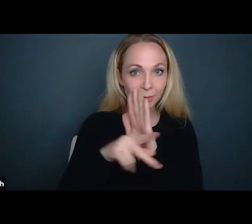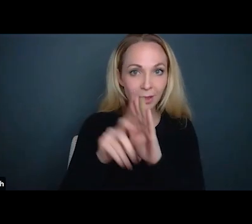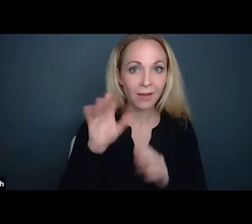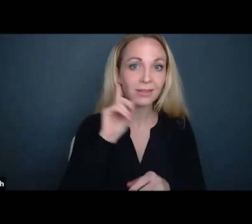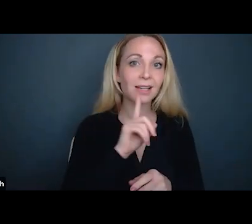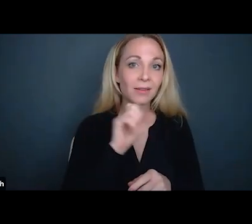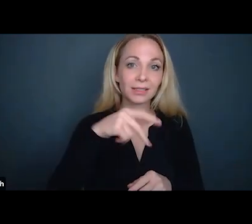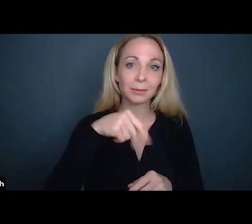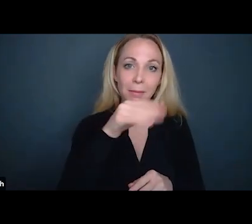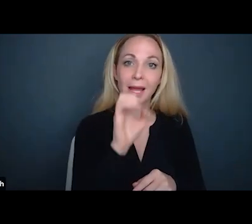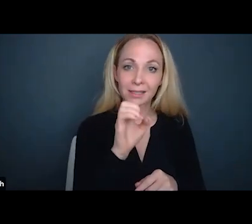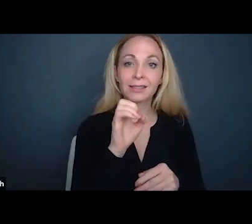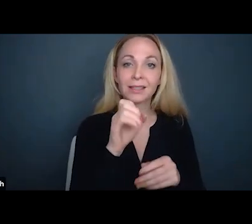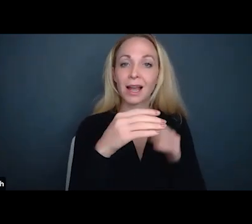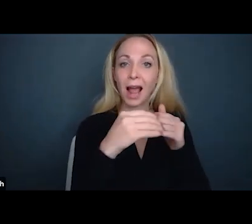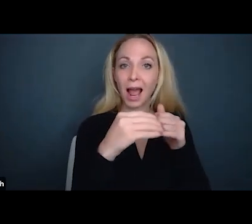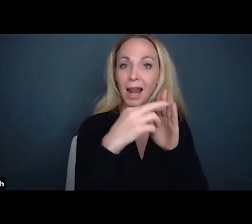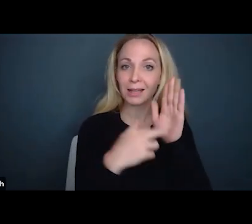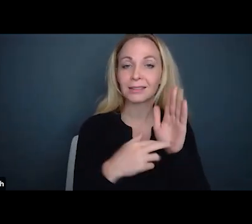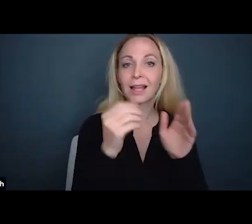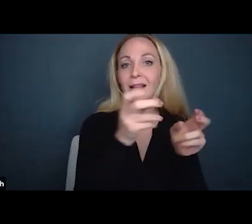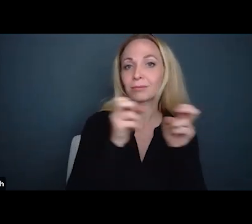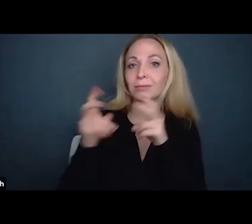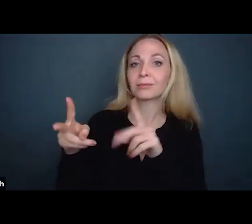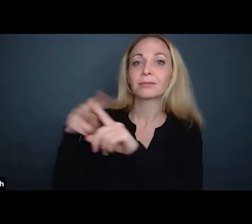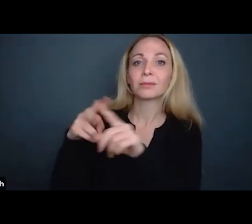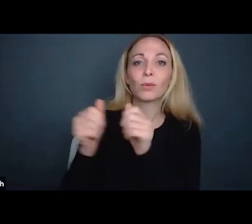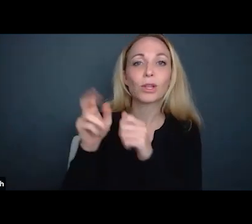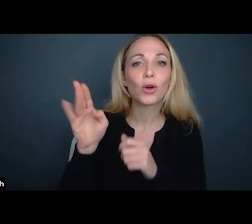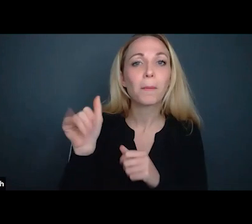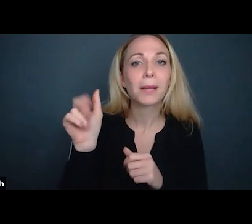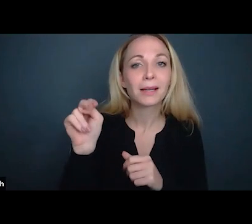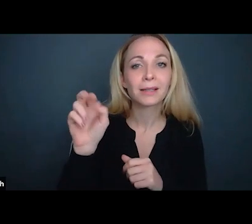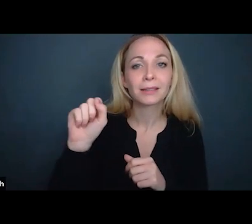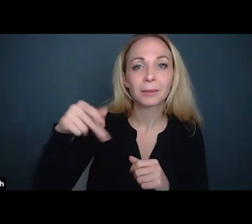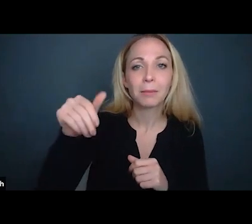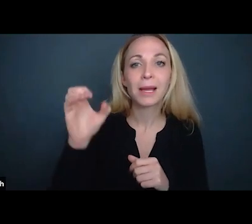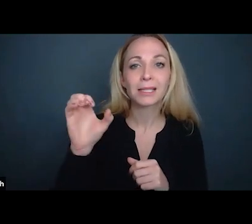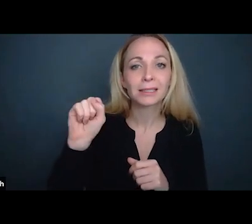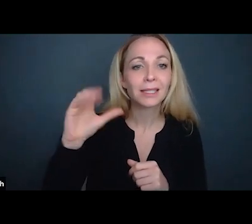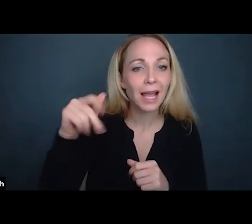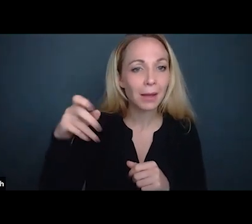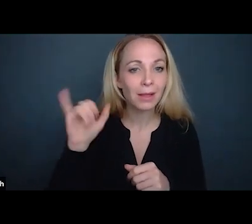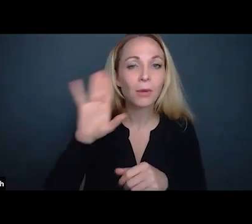So these are meant to go beyond the ADA requirements and to create even more space for the deaf